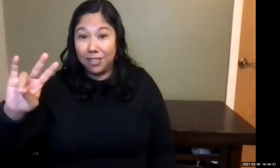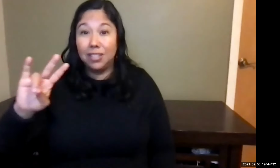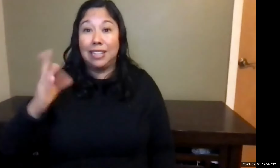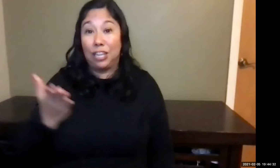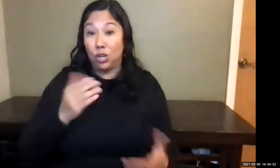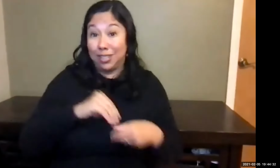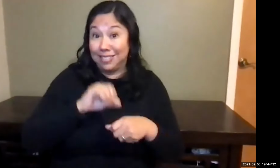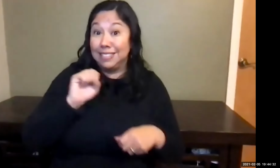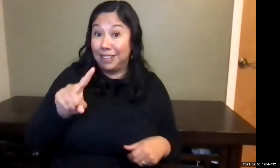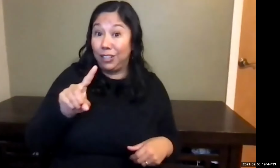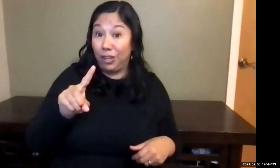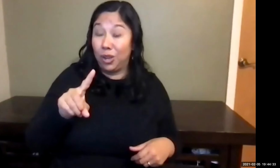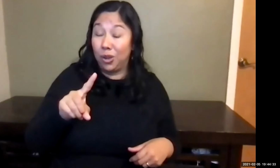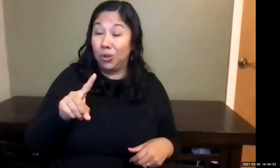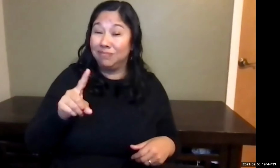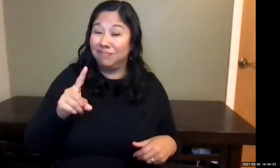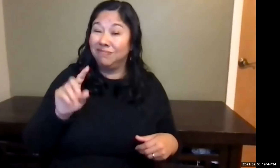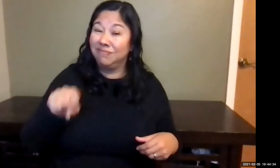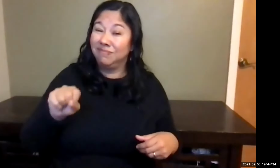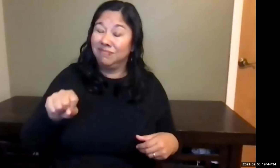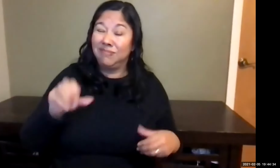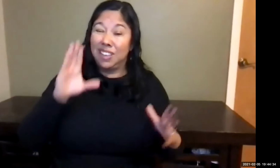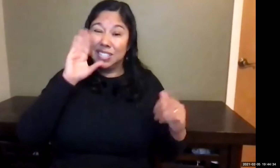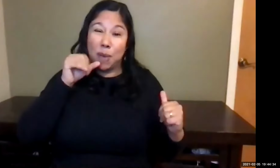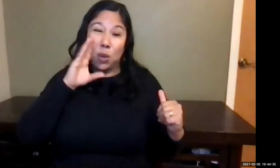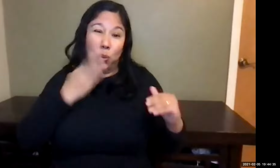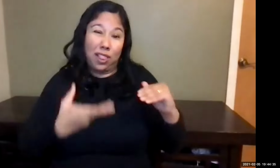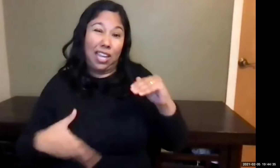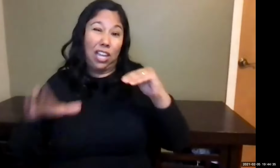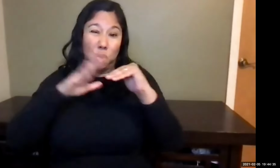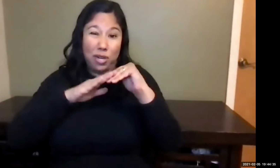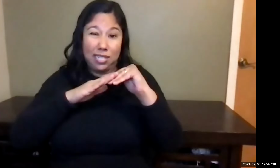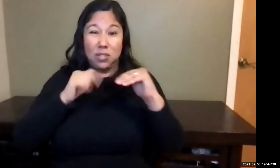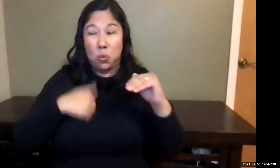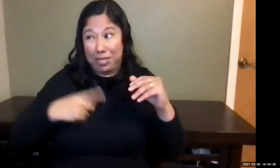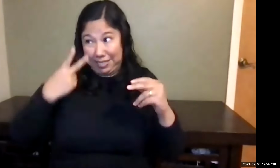is expected to increase, and it looks like it is increasing in circulation, as we’re